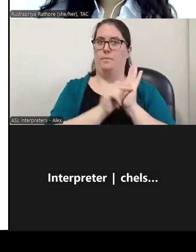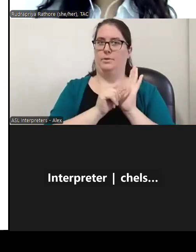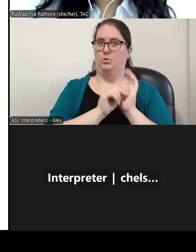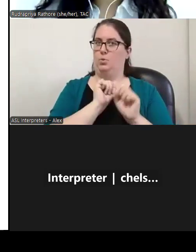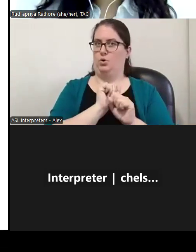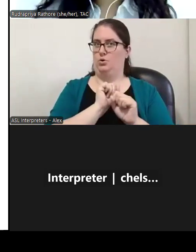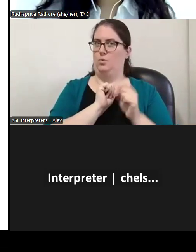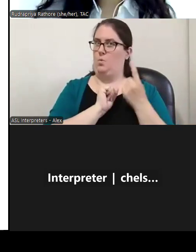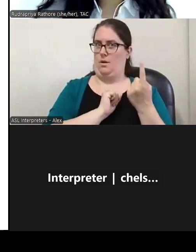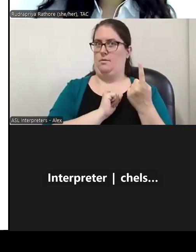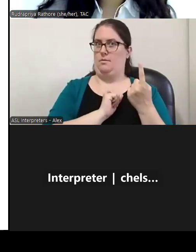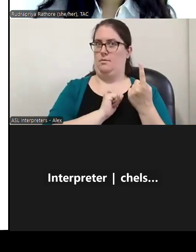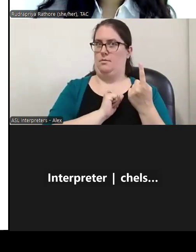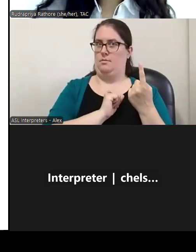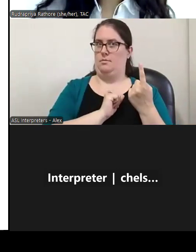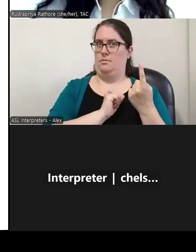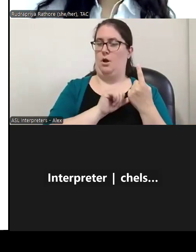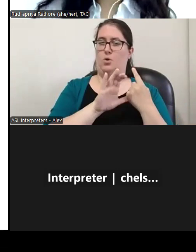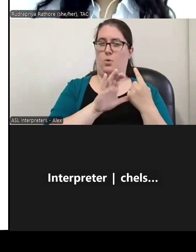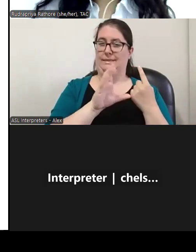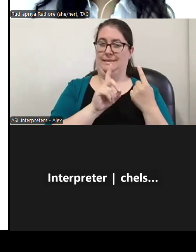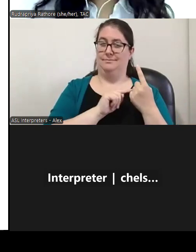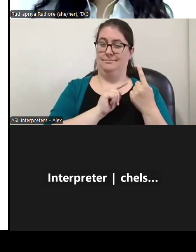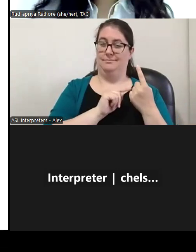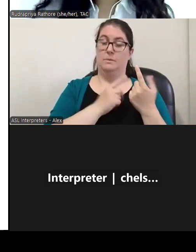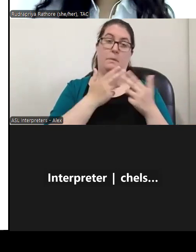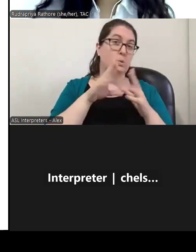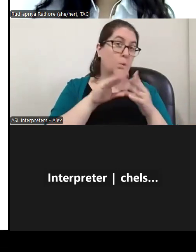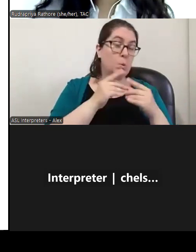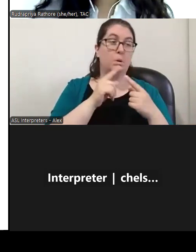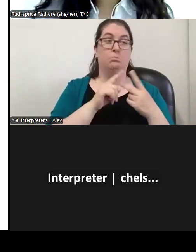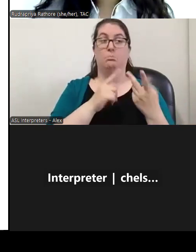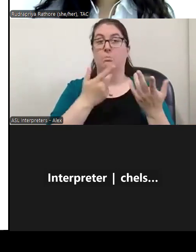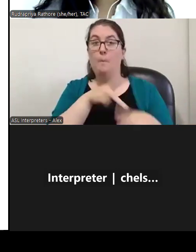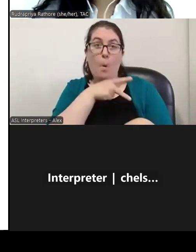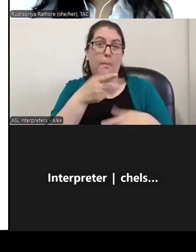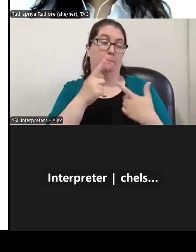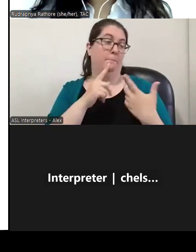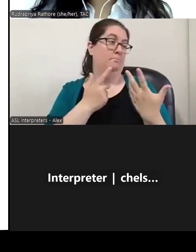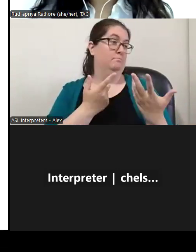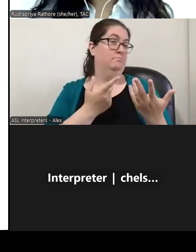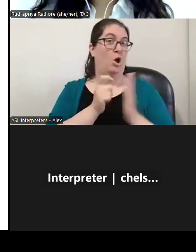listed on your literary CD this can be a short story it can be a poem can be an article or